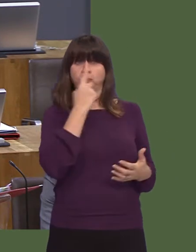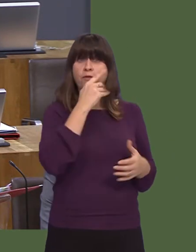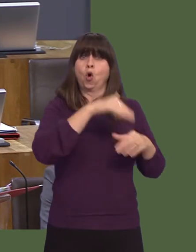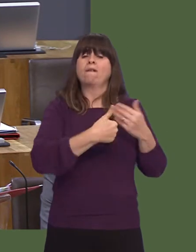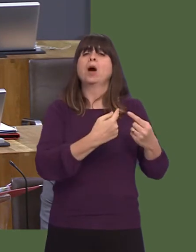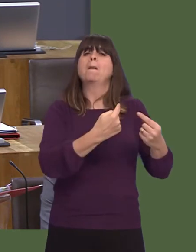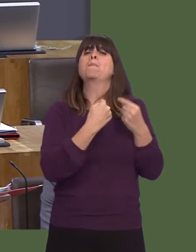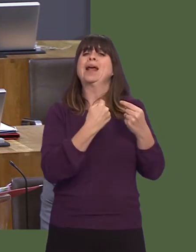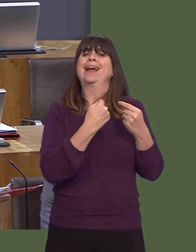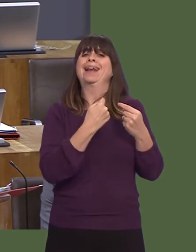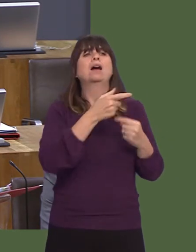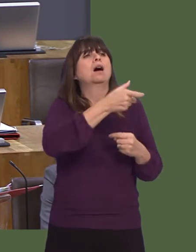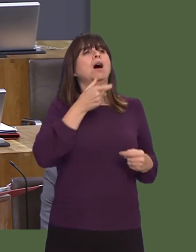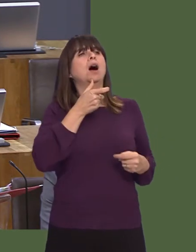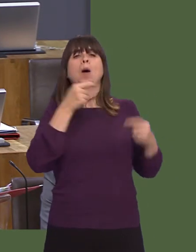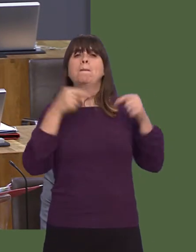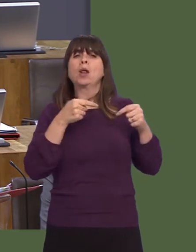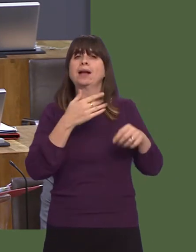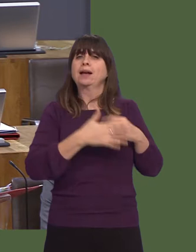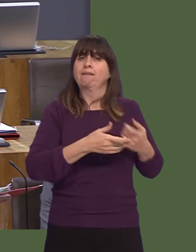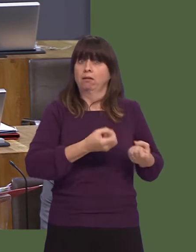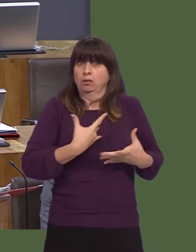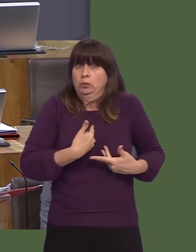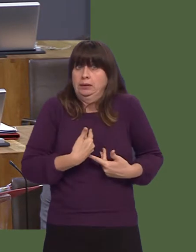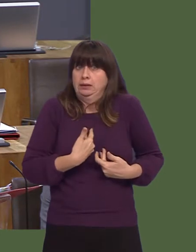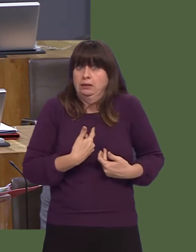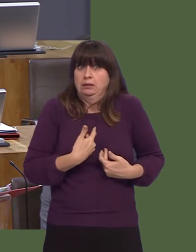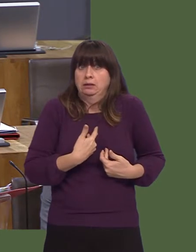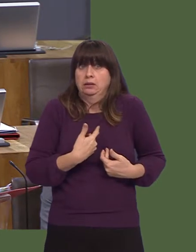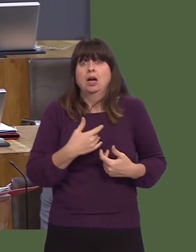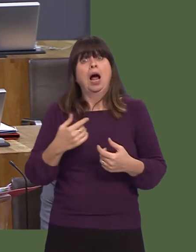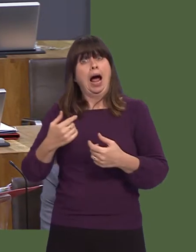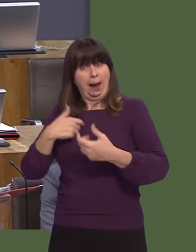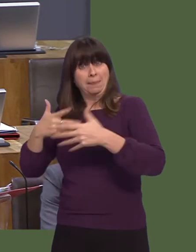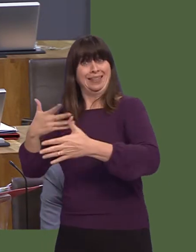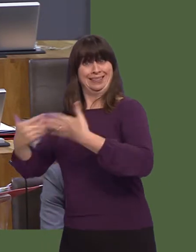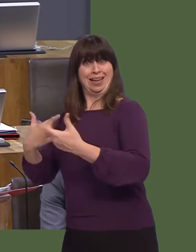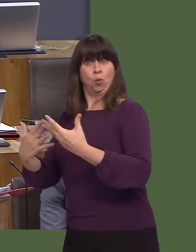in that way. But if you want me to be clear about what the issues were, I can say people